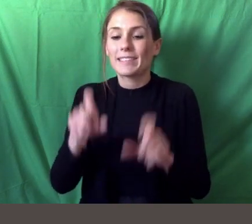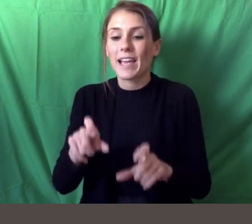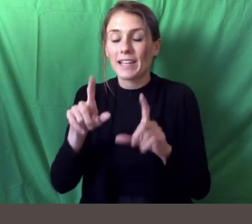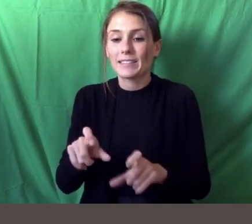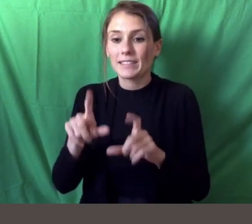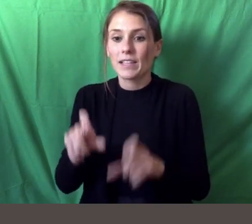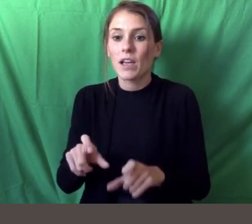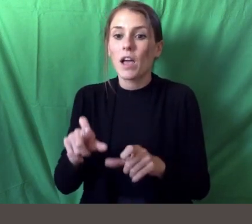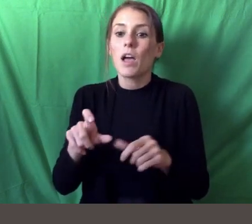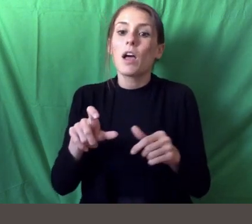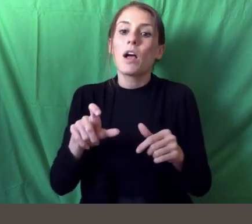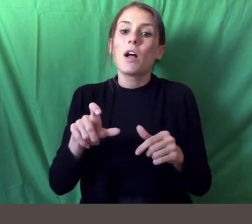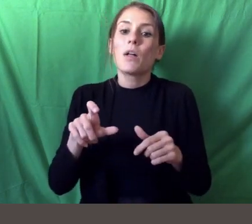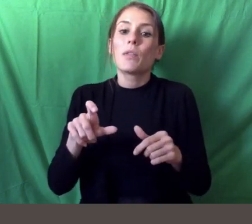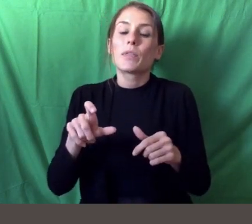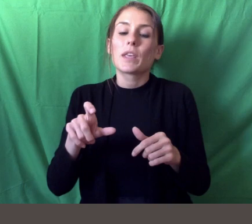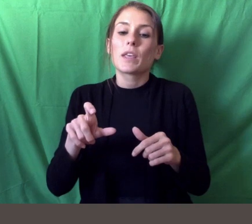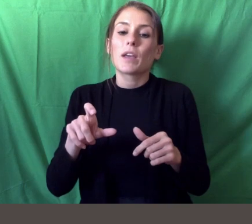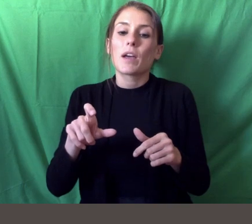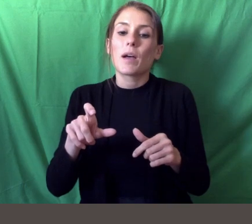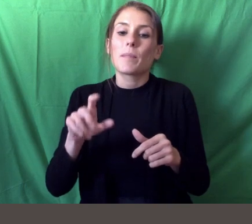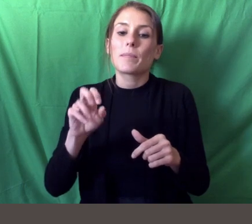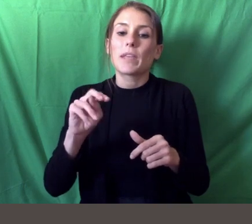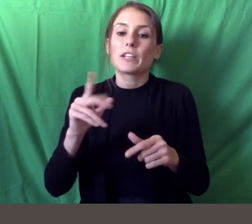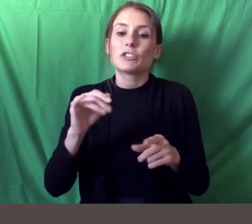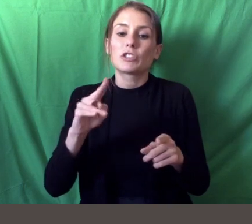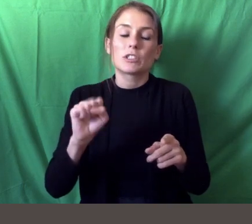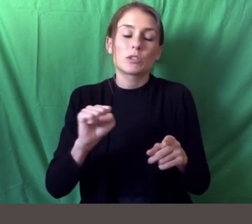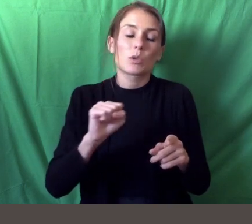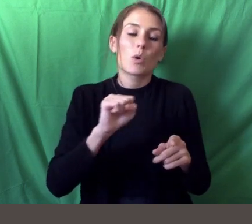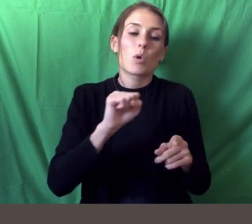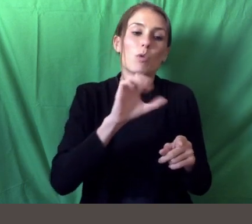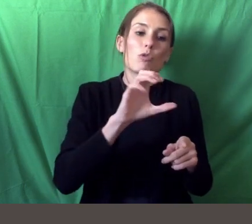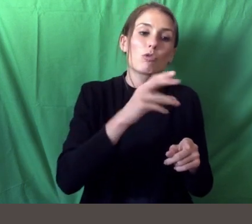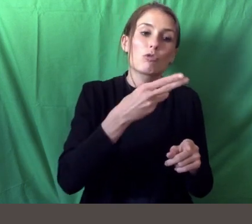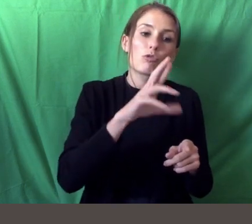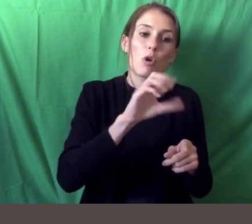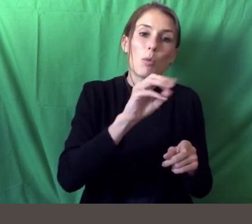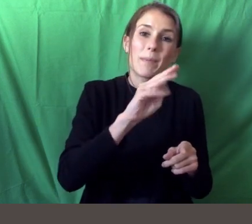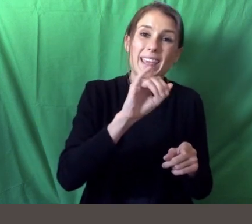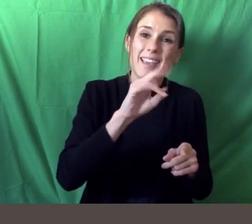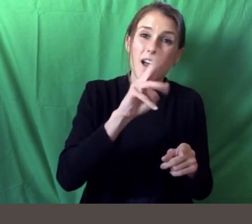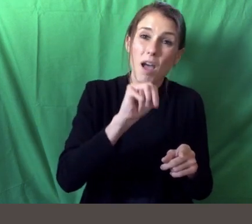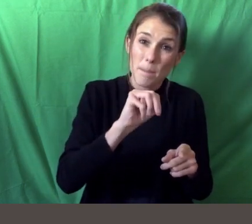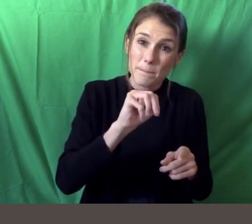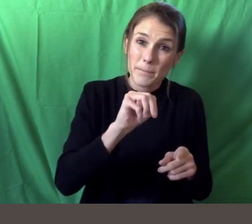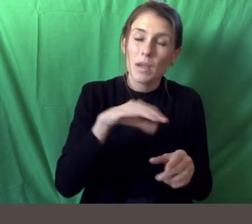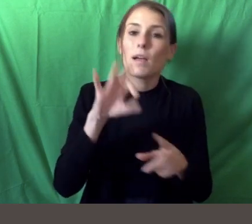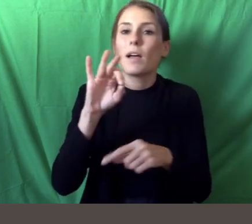Chromium, Firefox, Gecko, and WebKit.